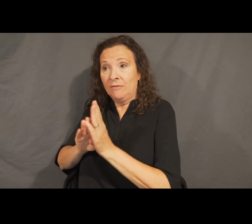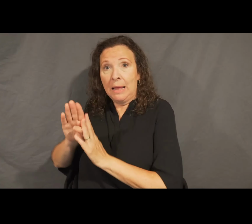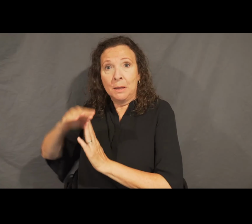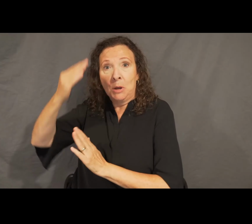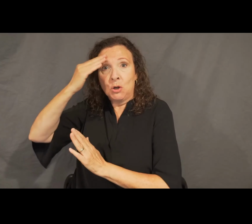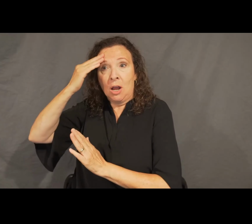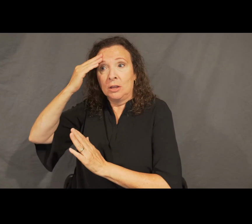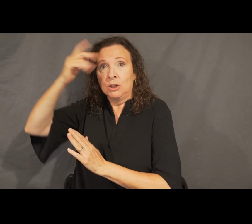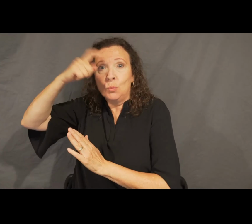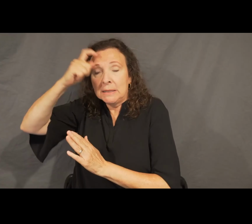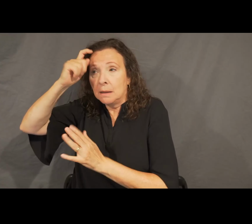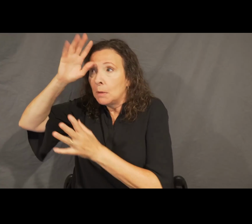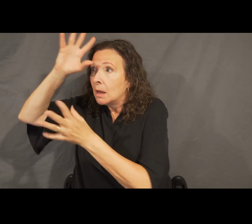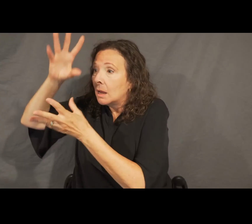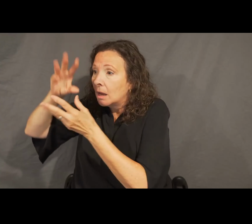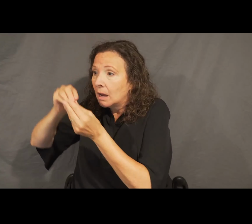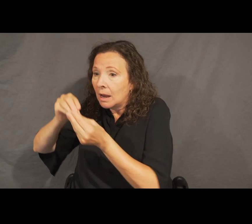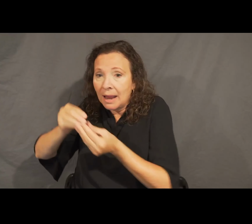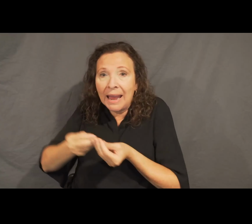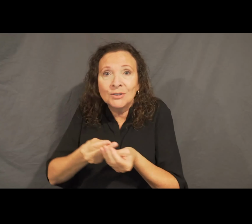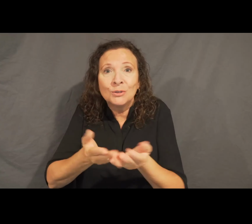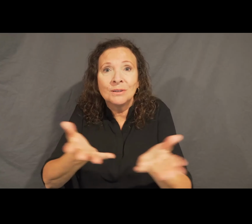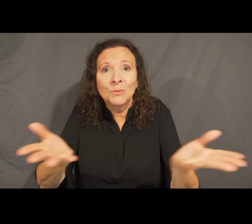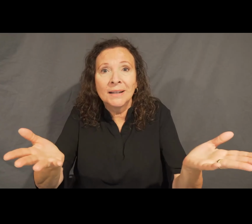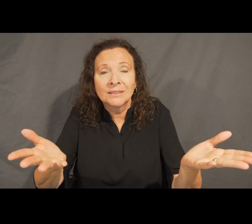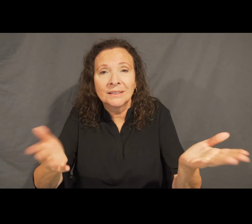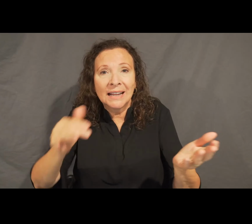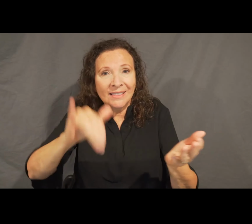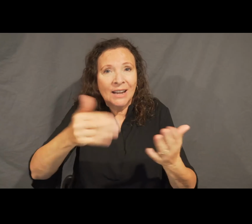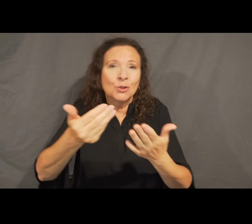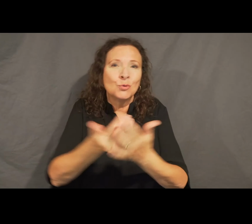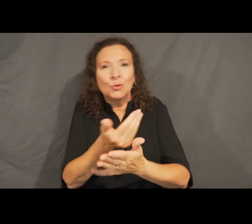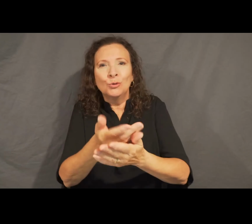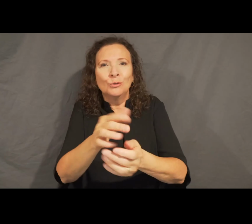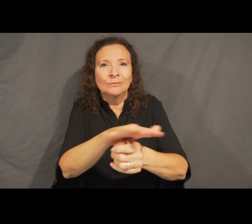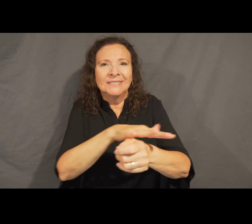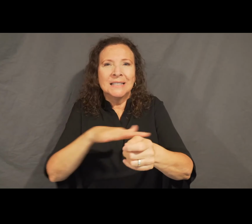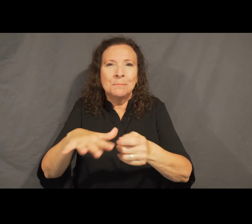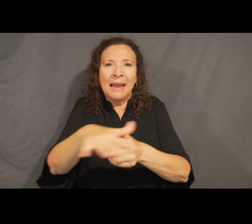which is fairly poorly supported in that sense.